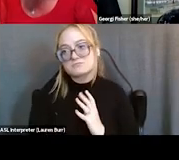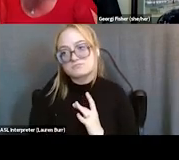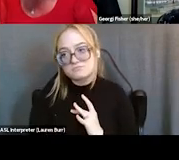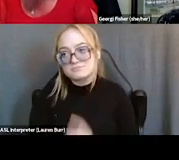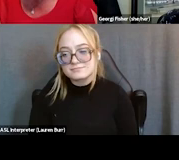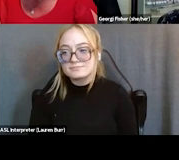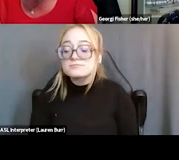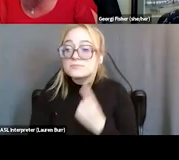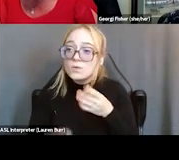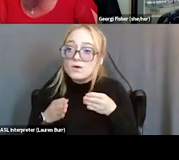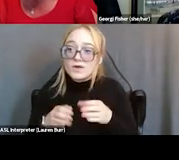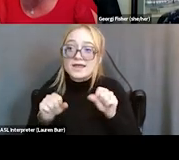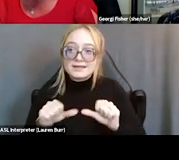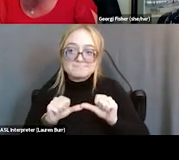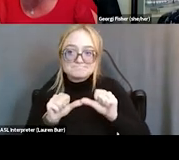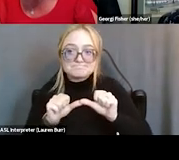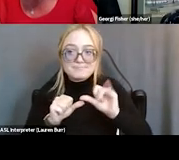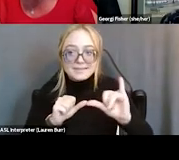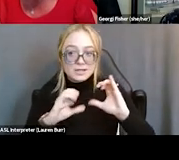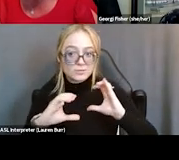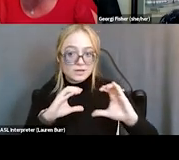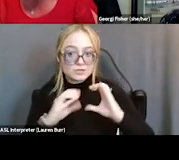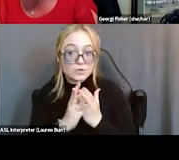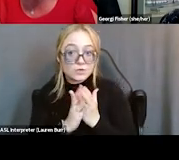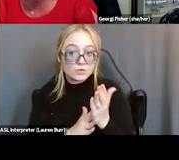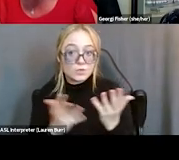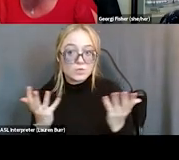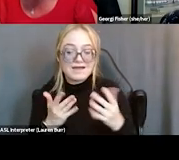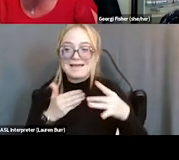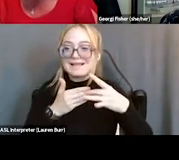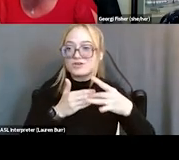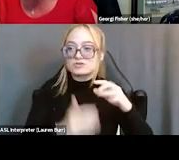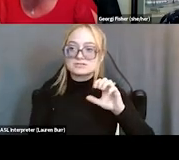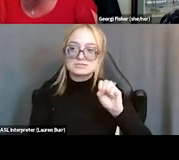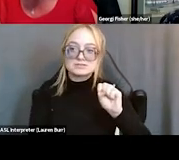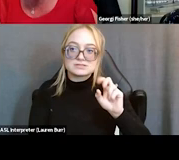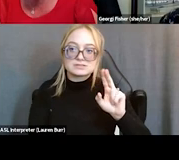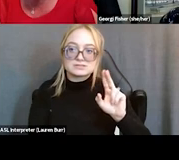to maintain this communication is through our leadership summit. It's something that we develop with a TA center.